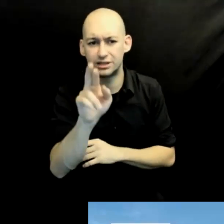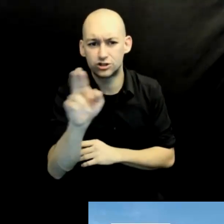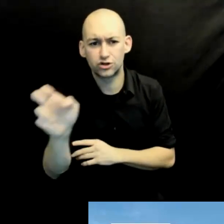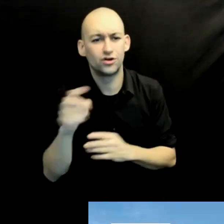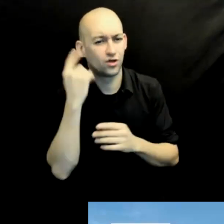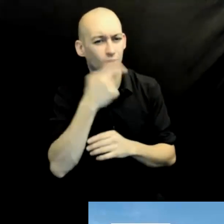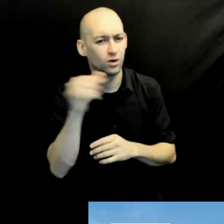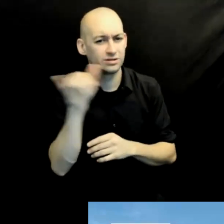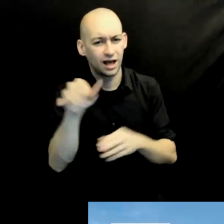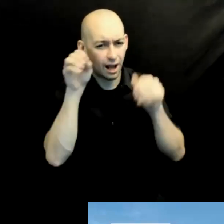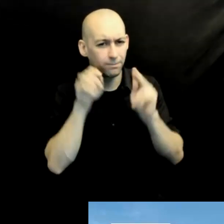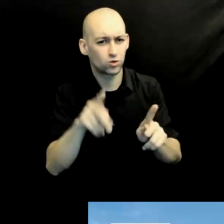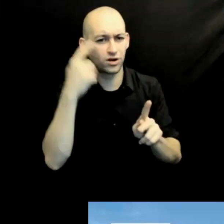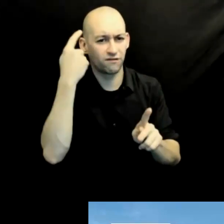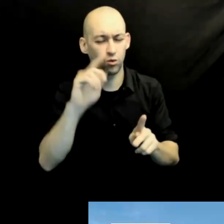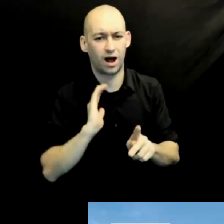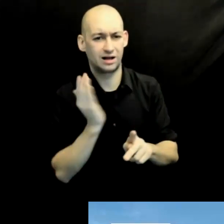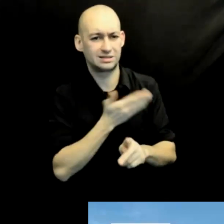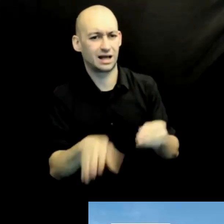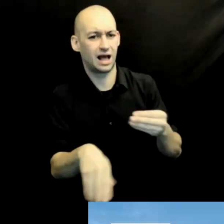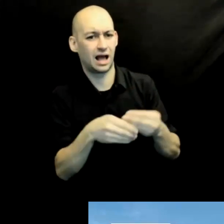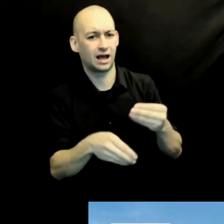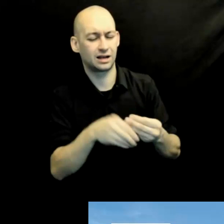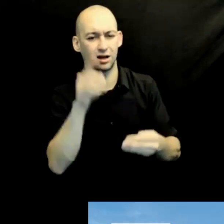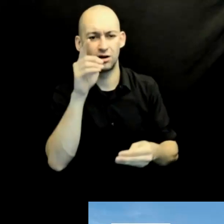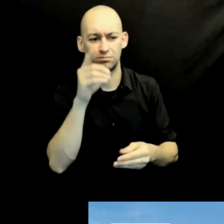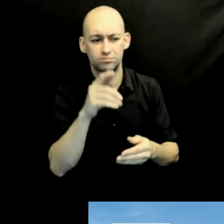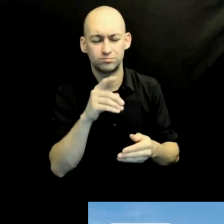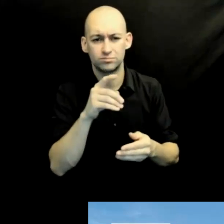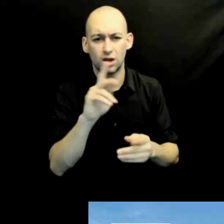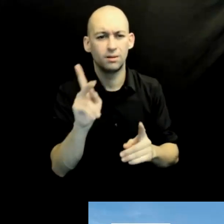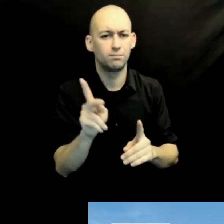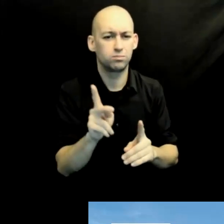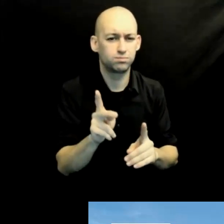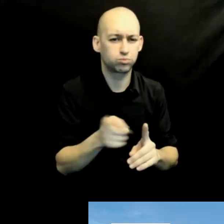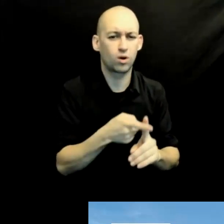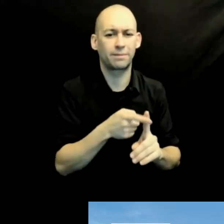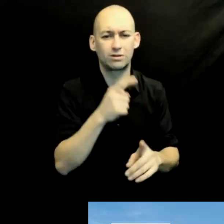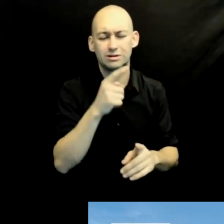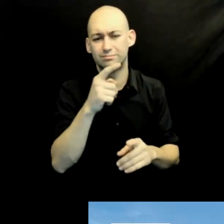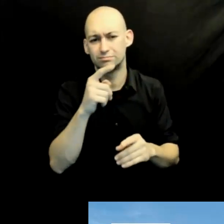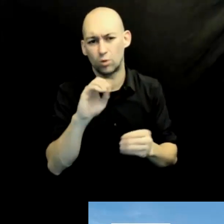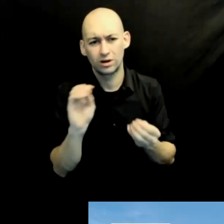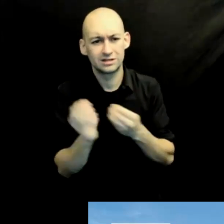an opportunity for us to add, like one primary organization's information. So if I wanted to